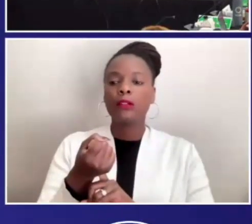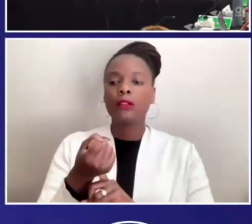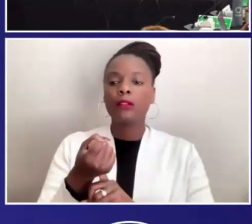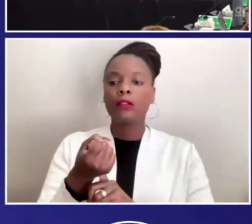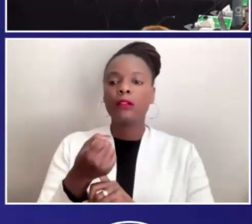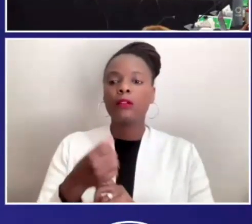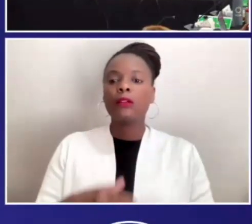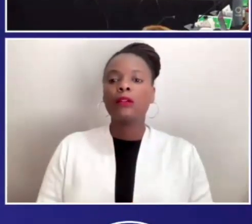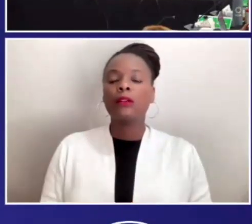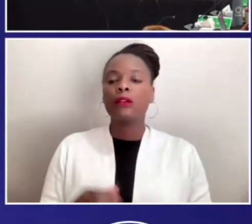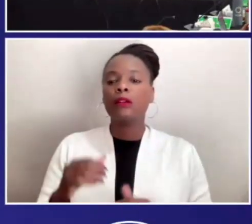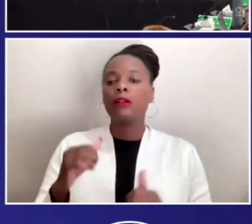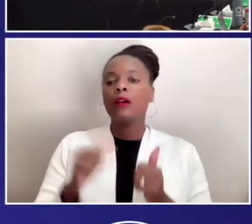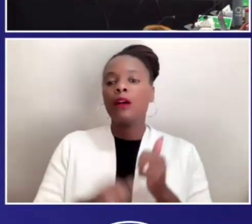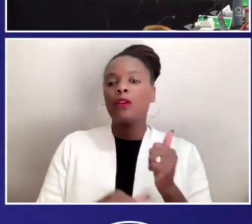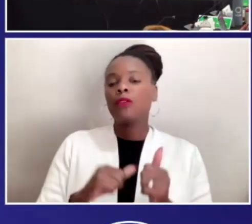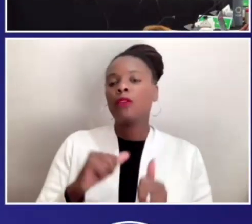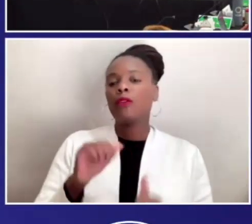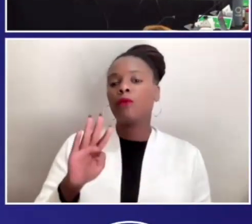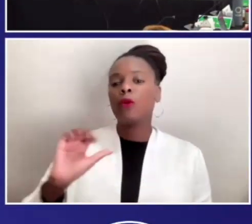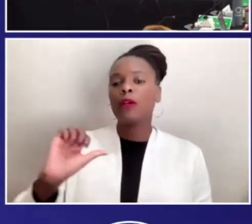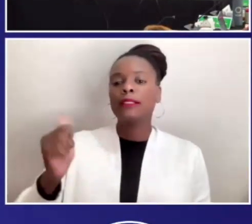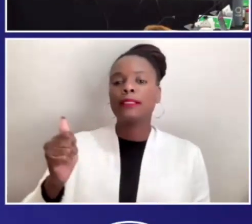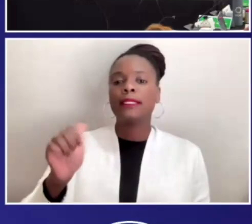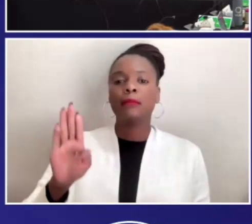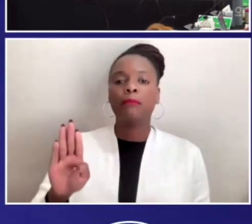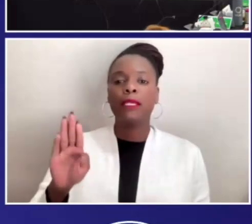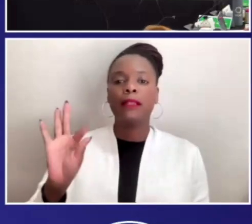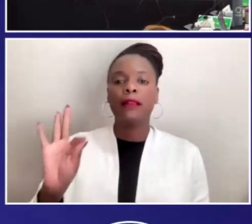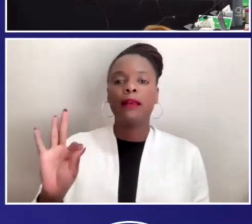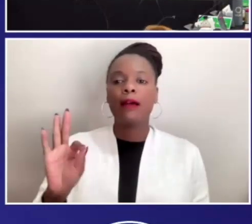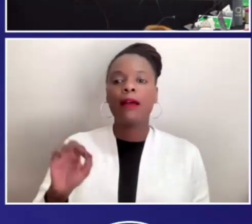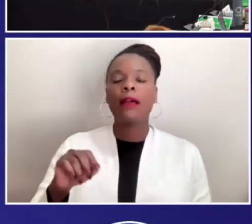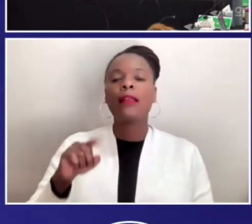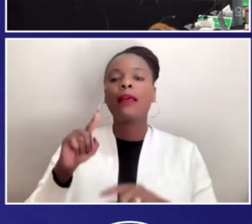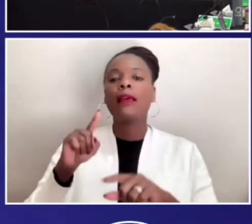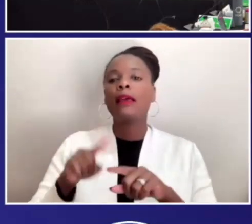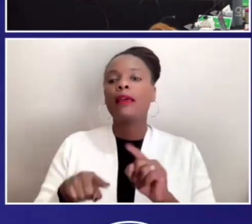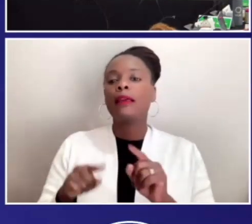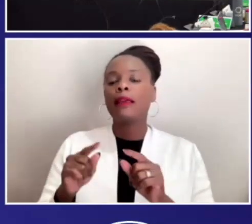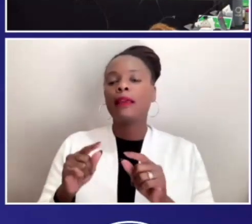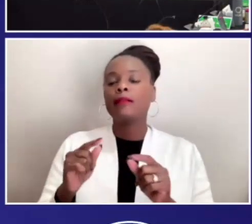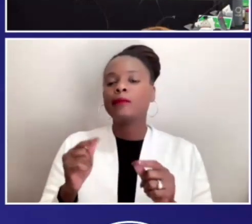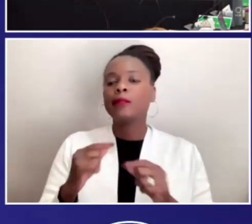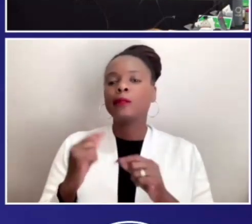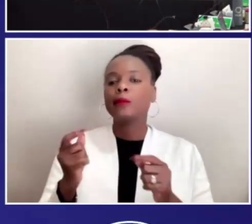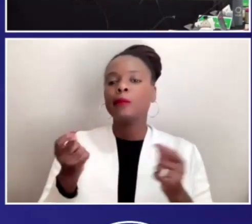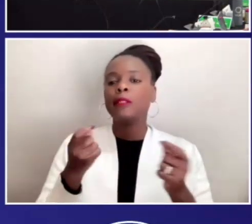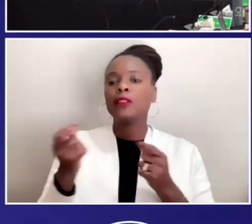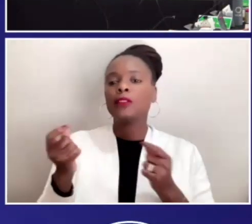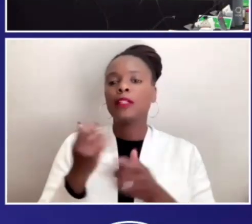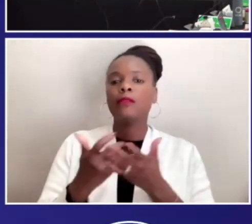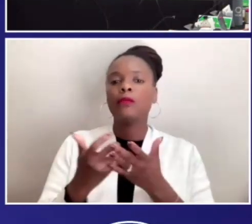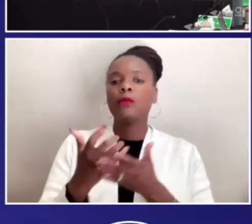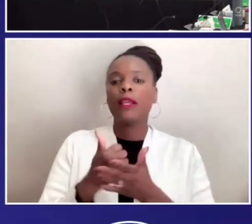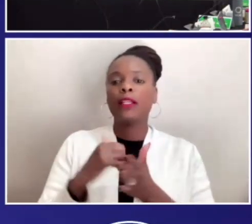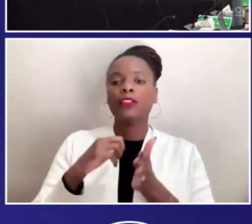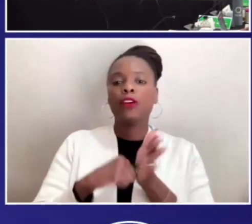410(b)(9) from doing administrative wage garnishment. But the statute made no